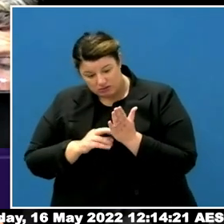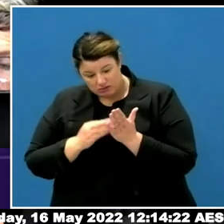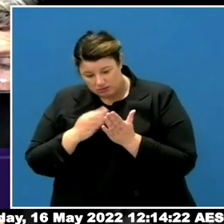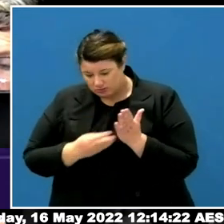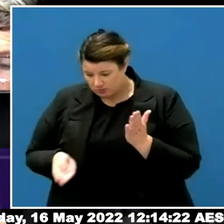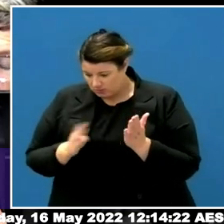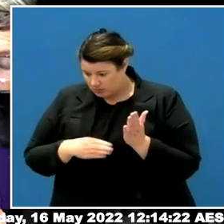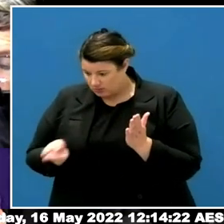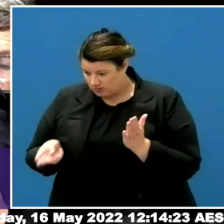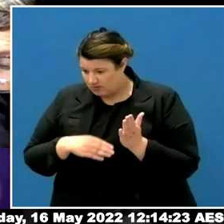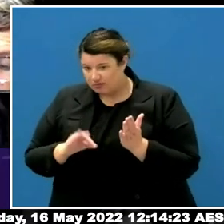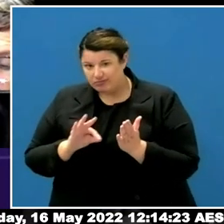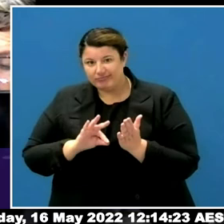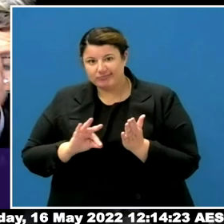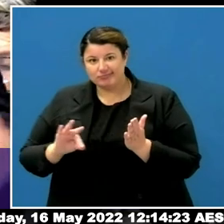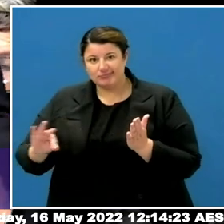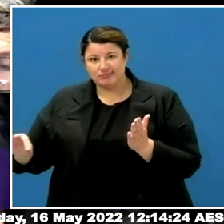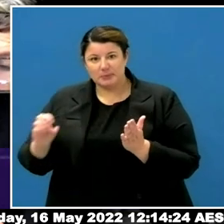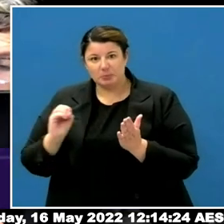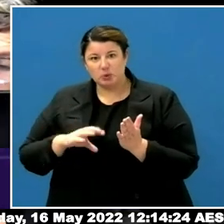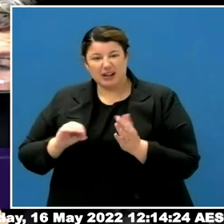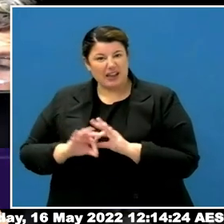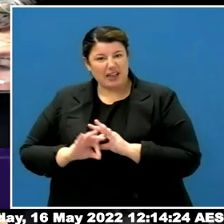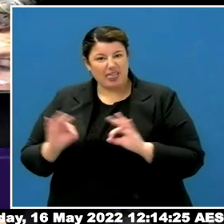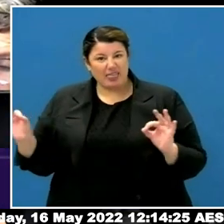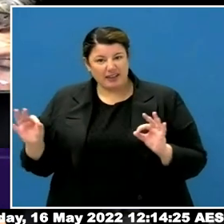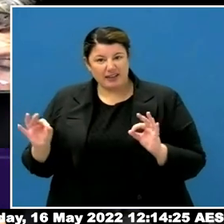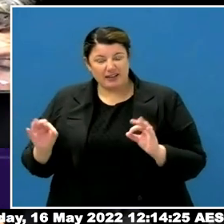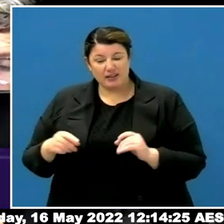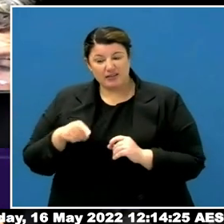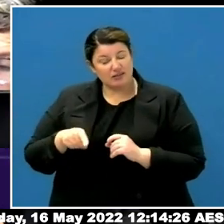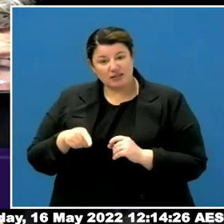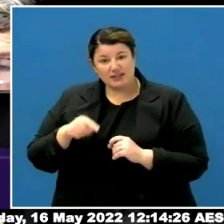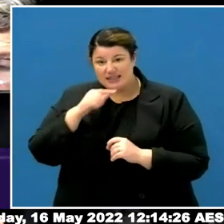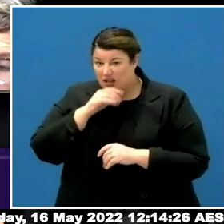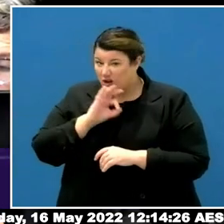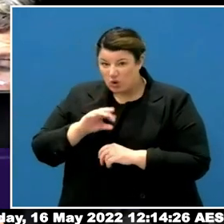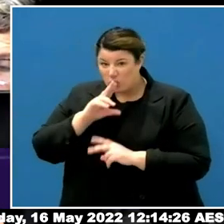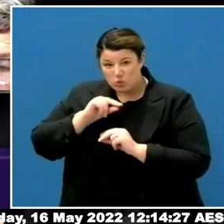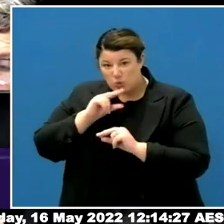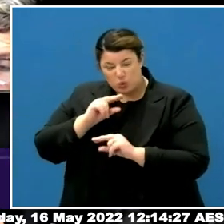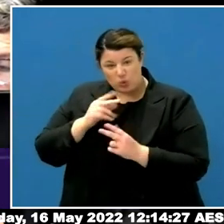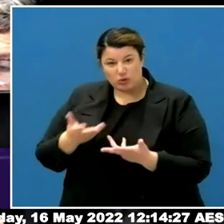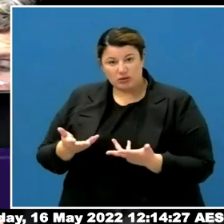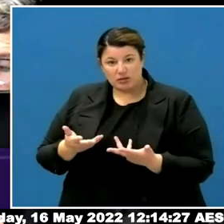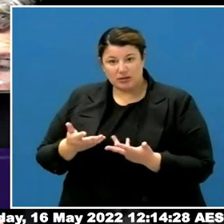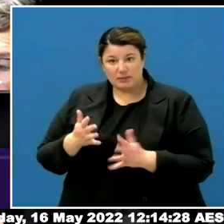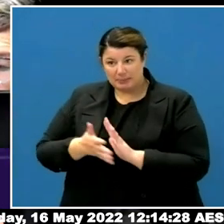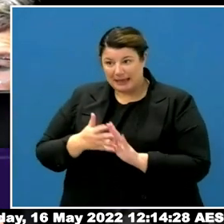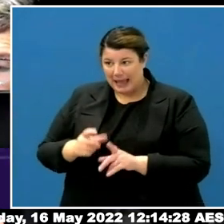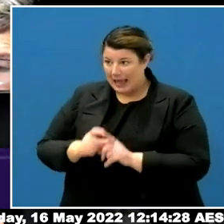Then you refer to him being nonverbal largely, and it's difficult to know what is happening on a day-to-day basis. SALLY: Yes.